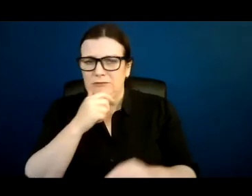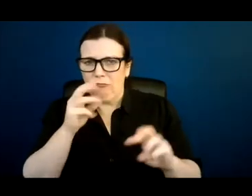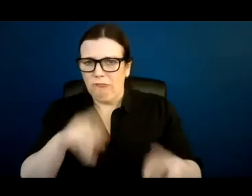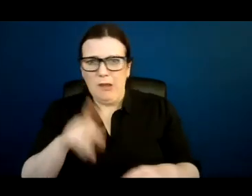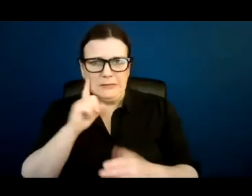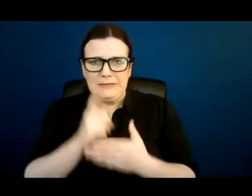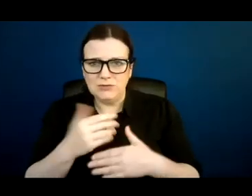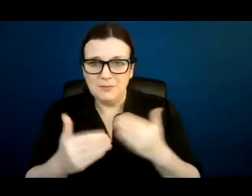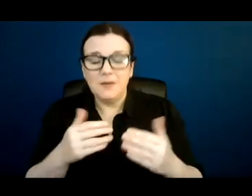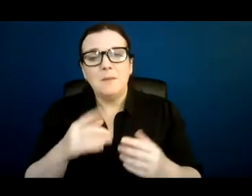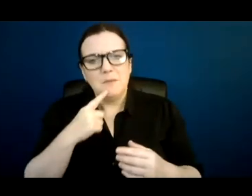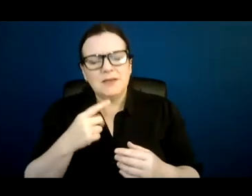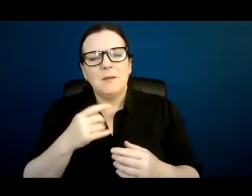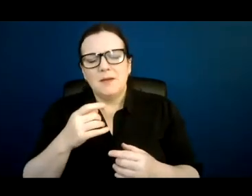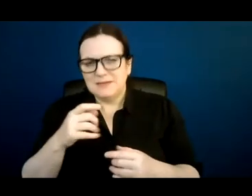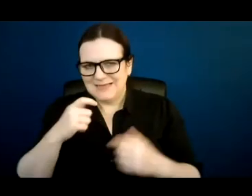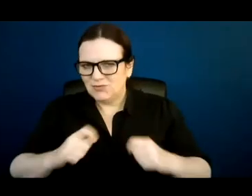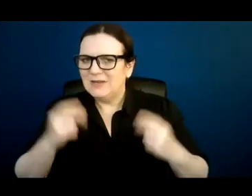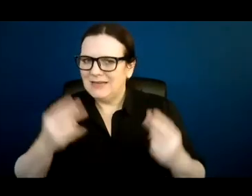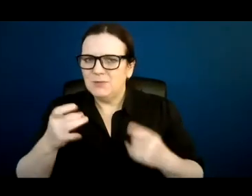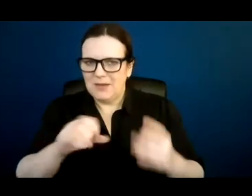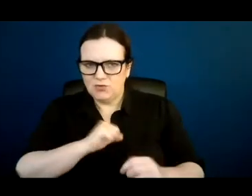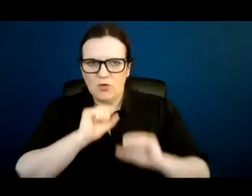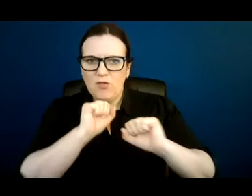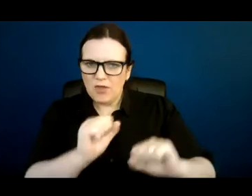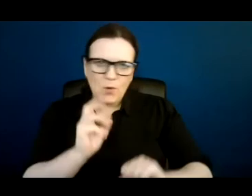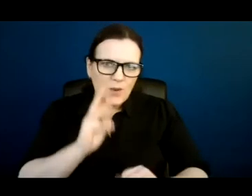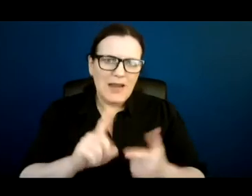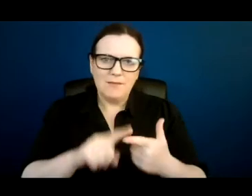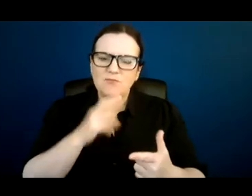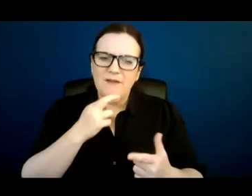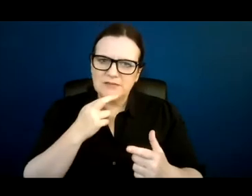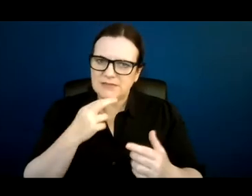ensure that the client's will and preference is met and that has to be of paramount duty.